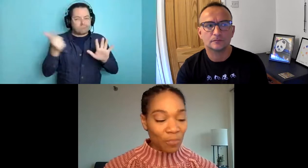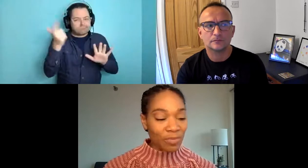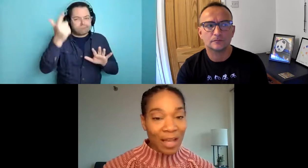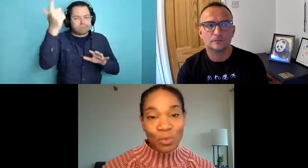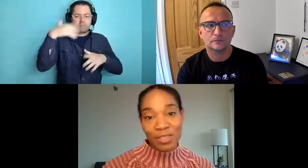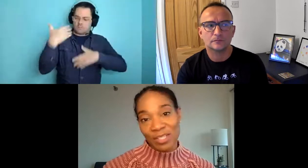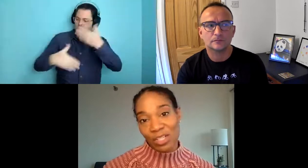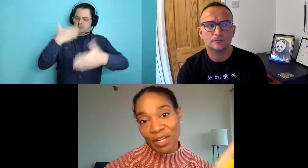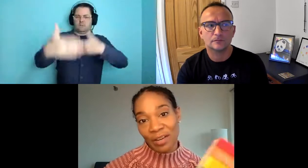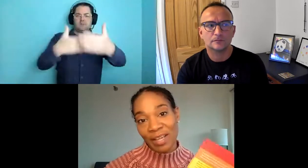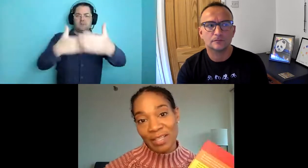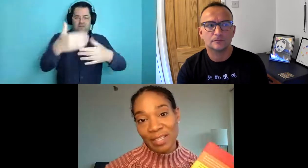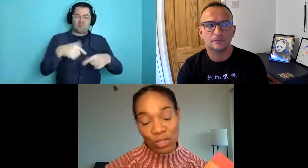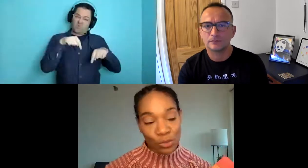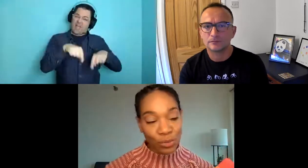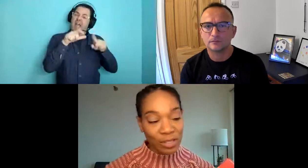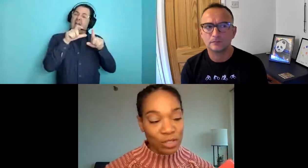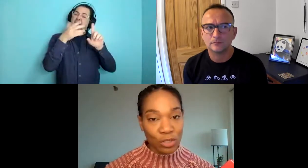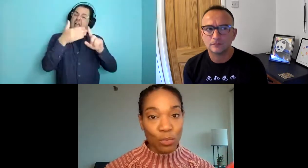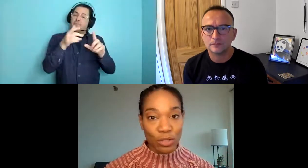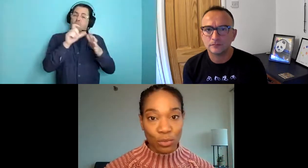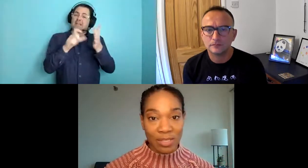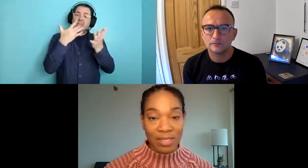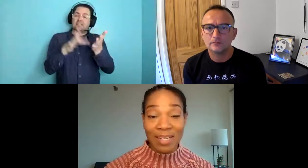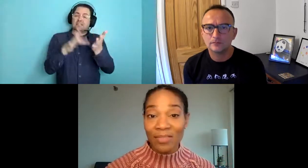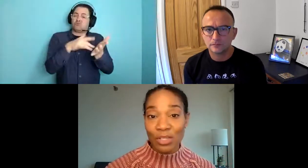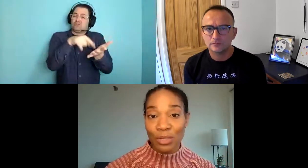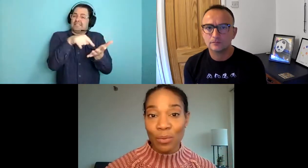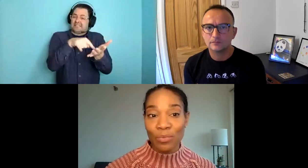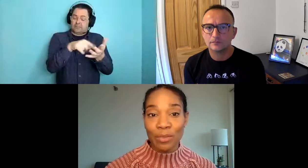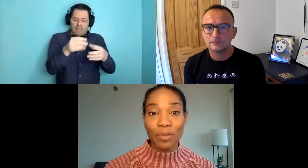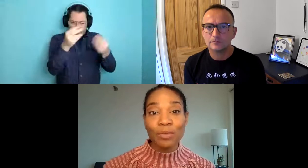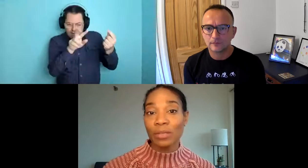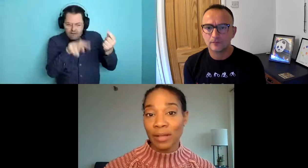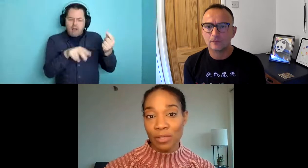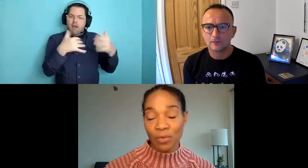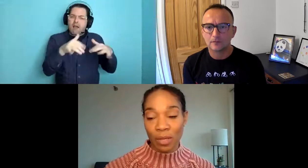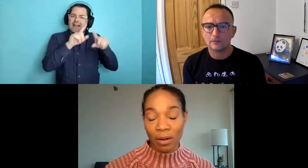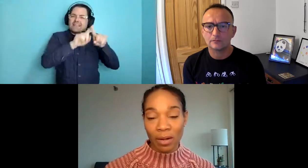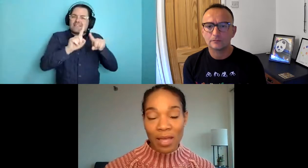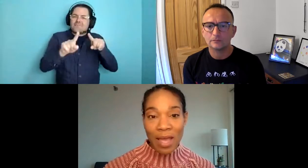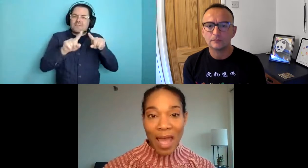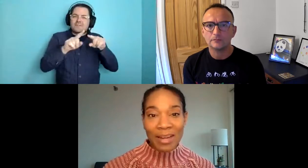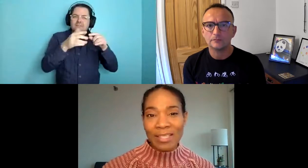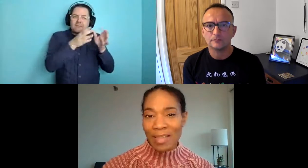complexity of our race, right, it's the beautiful complexity of our religion our first language our